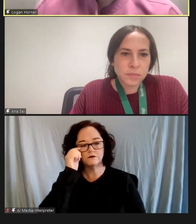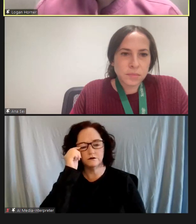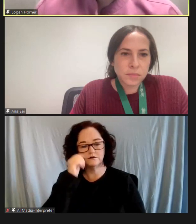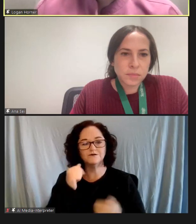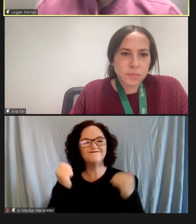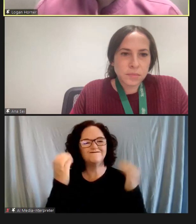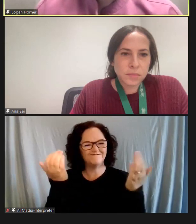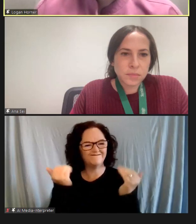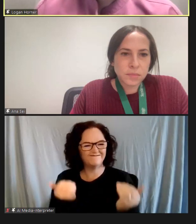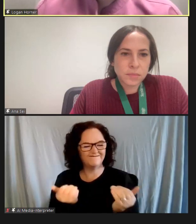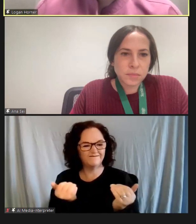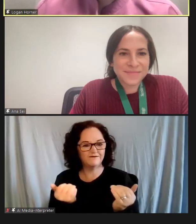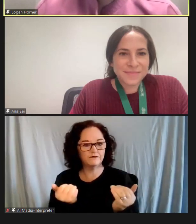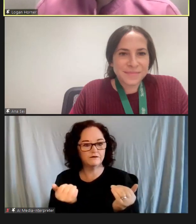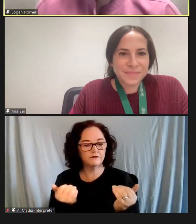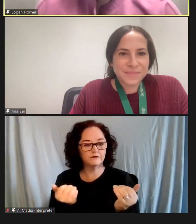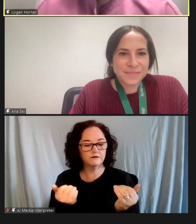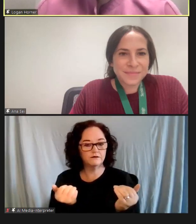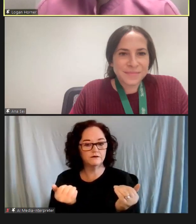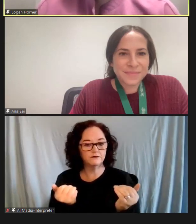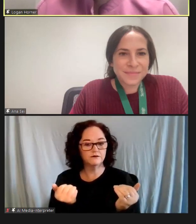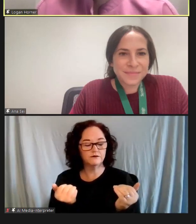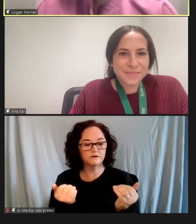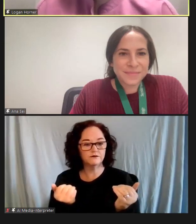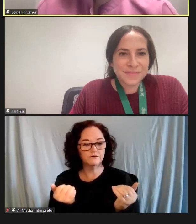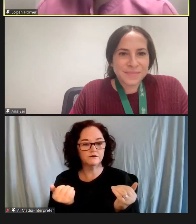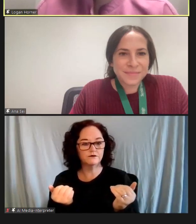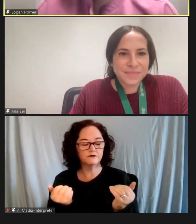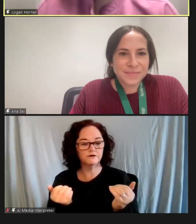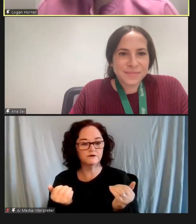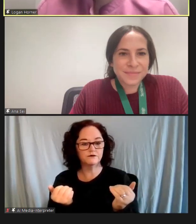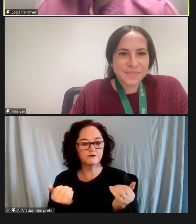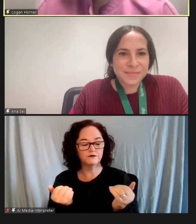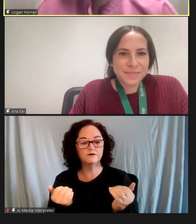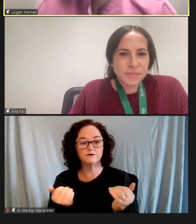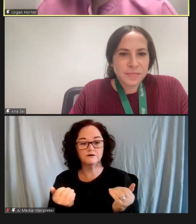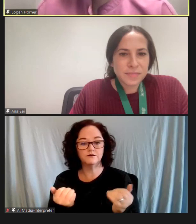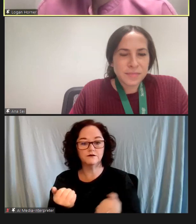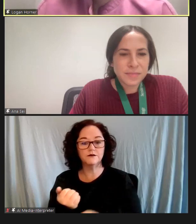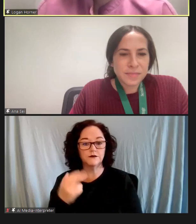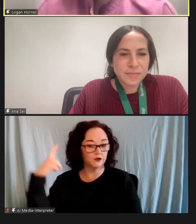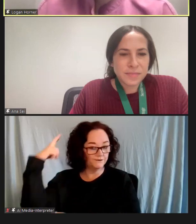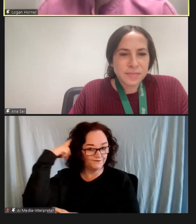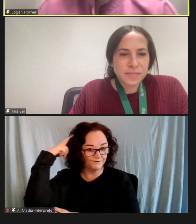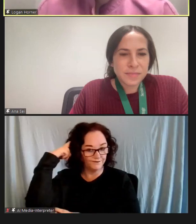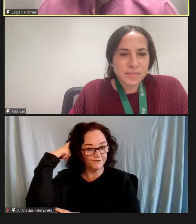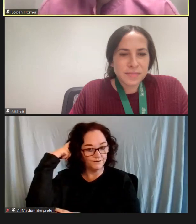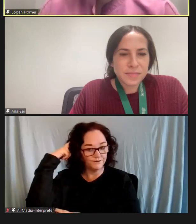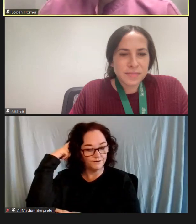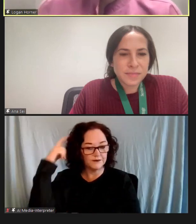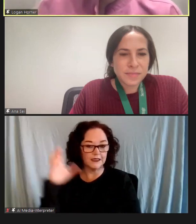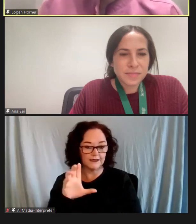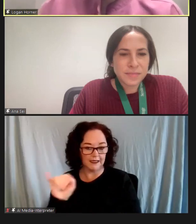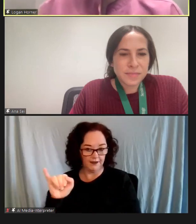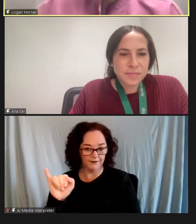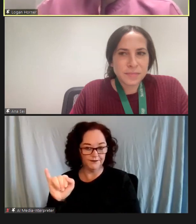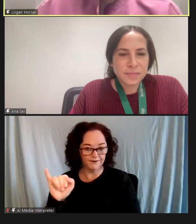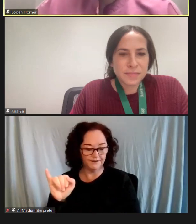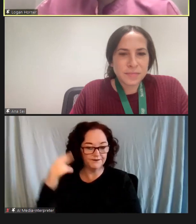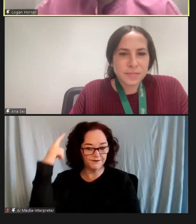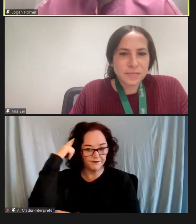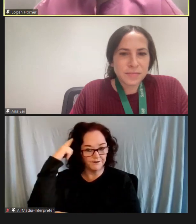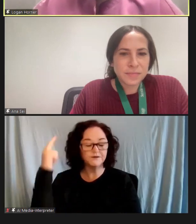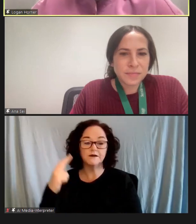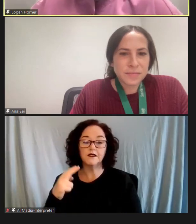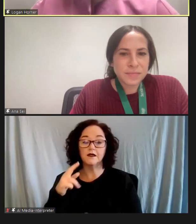is when we are using a CER implant okay